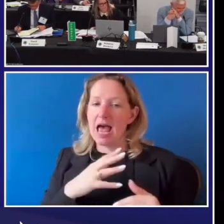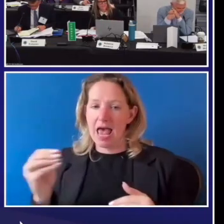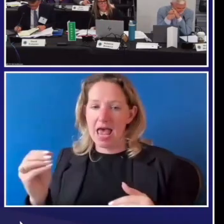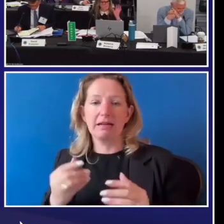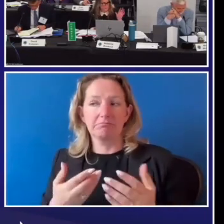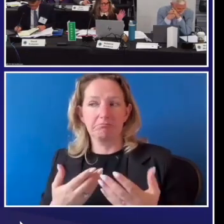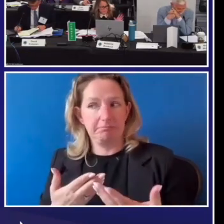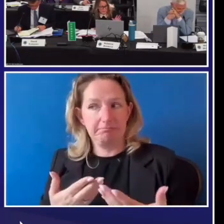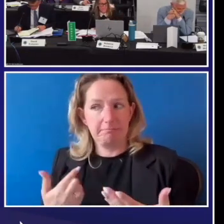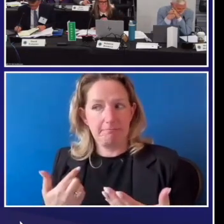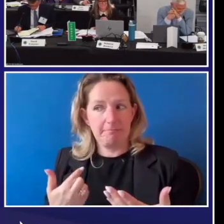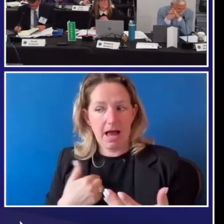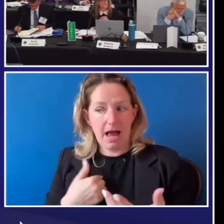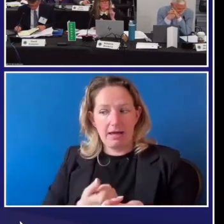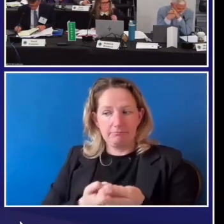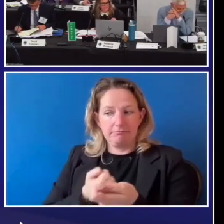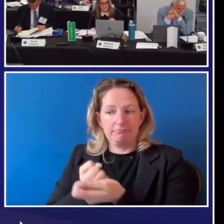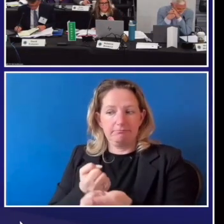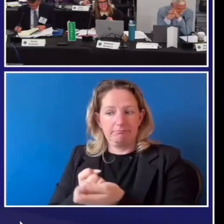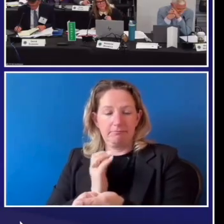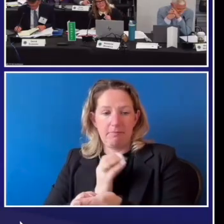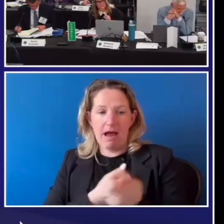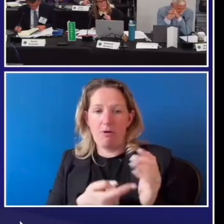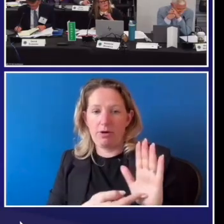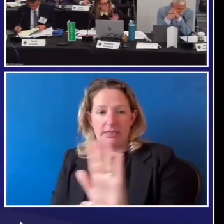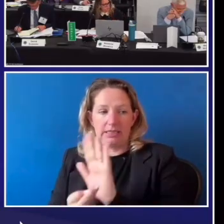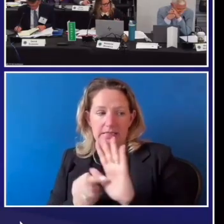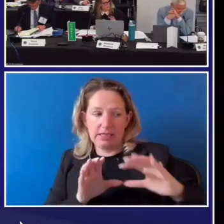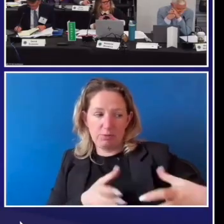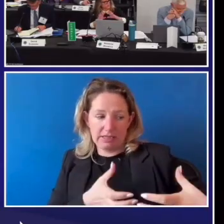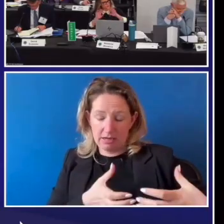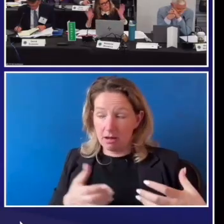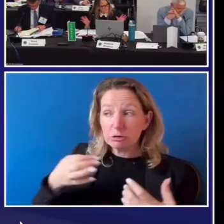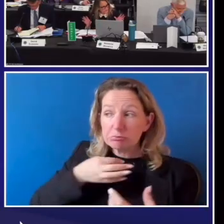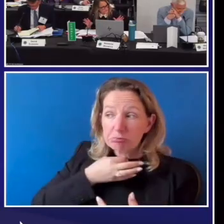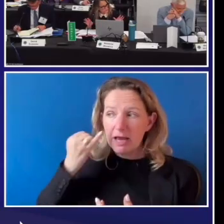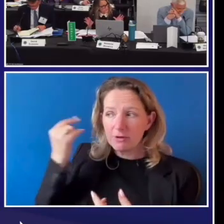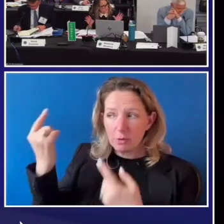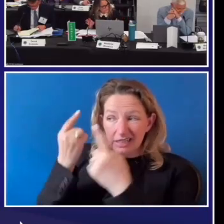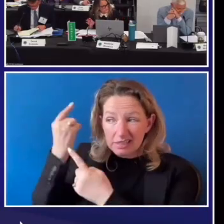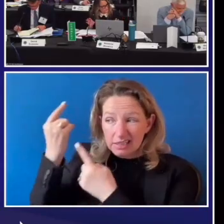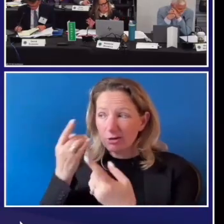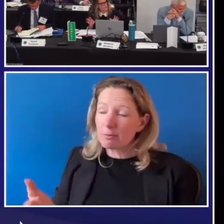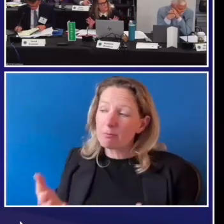I'm just curious, if you would consider a proposal for like a risk-based review that